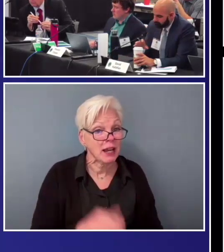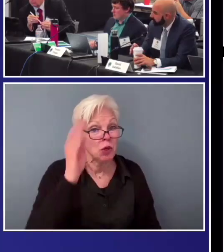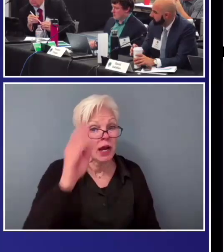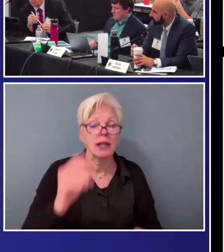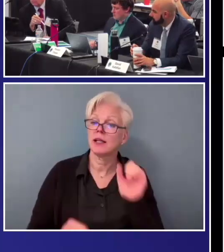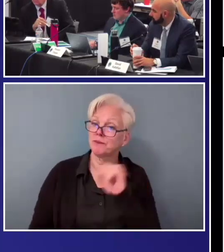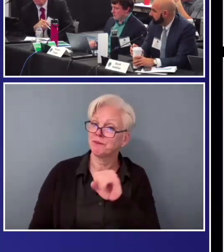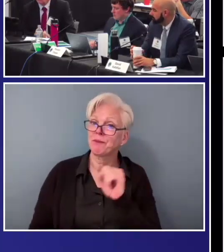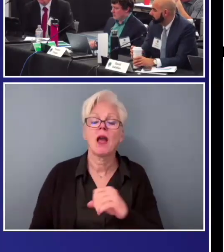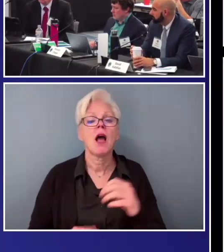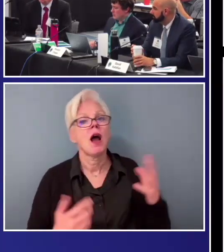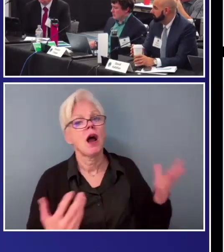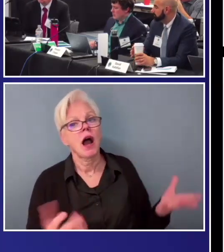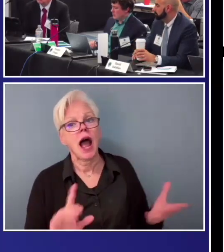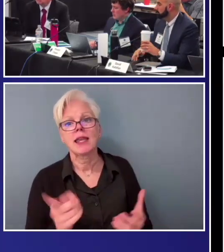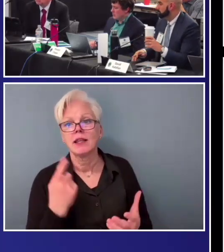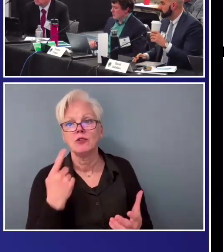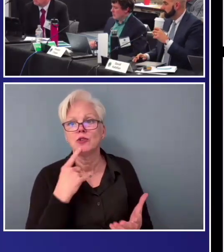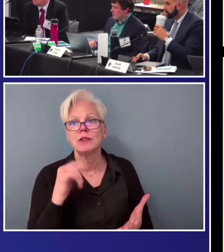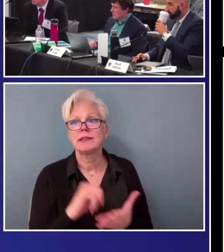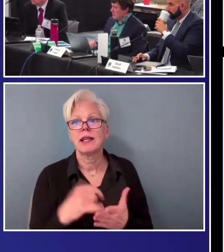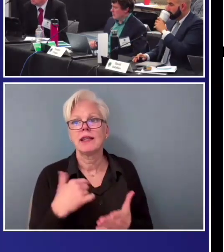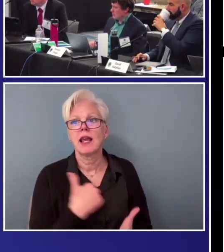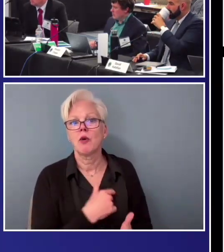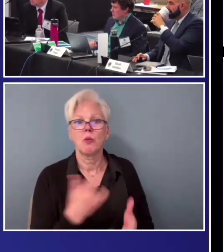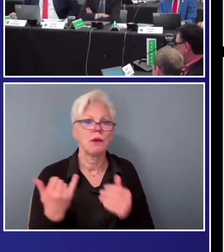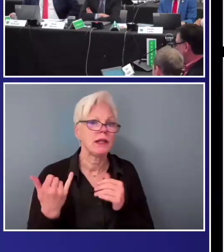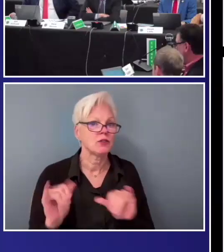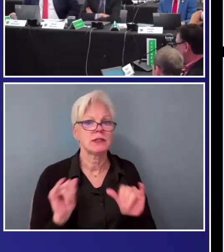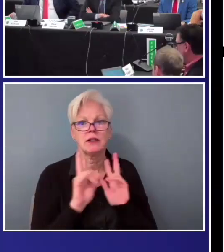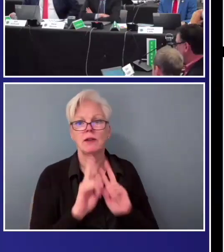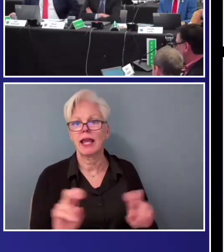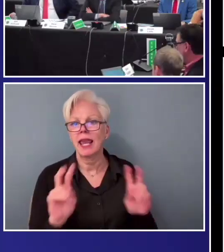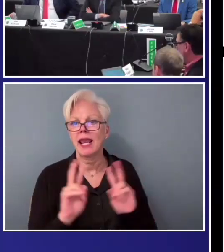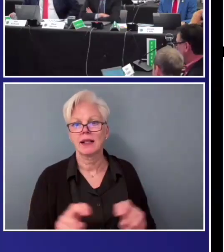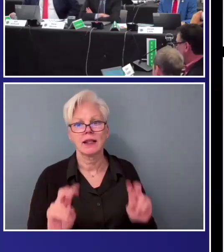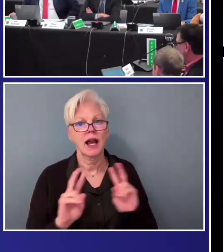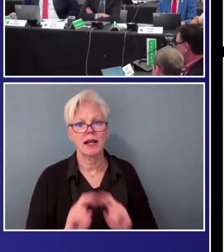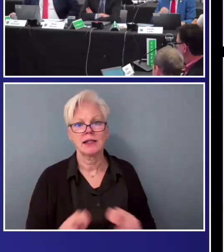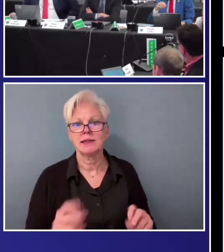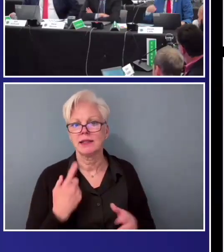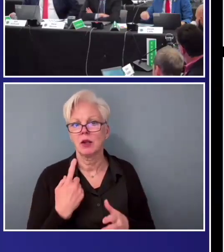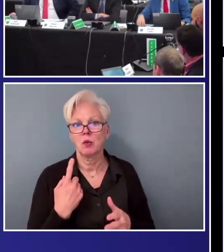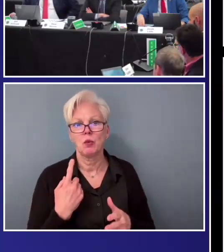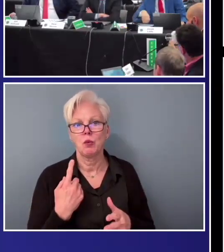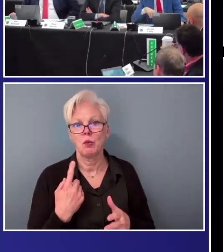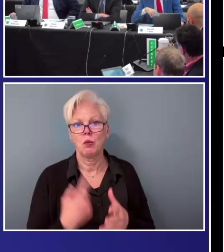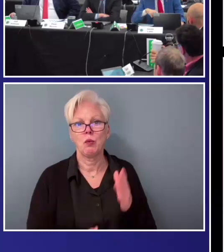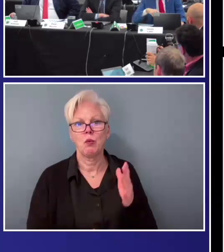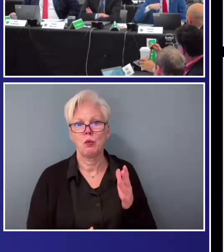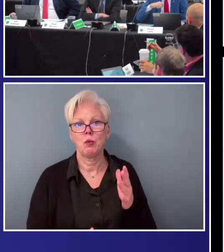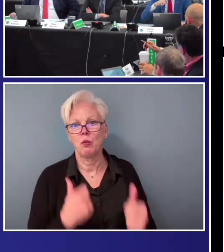All I can say there is that we are still analyzing what approach is best to